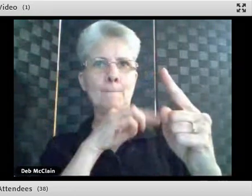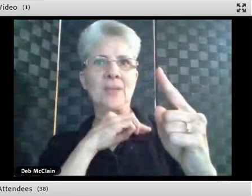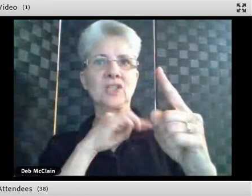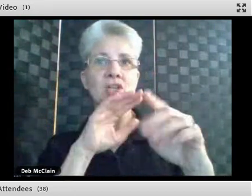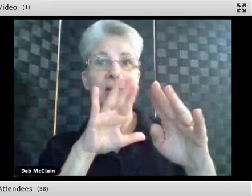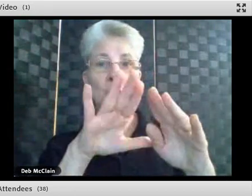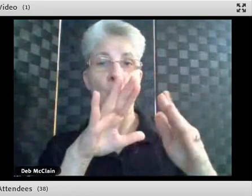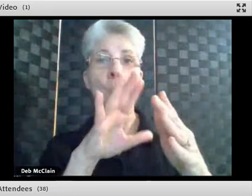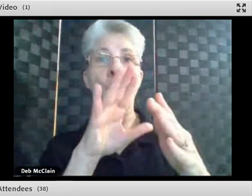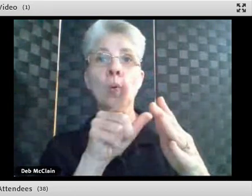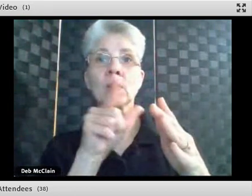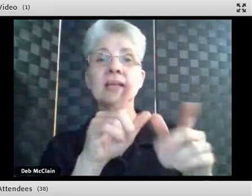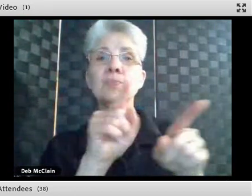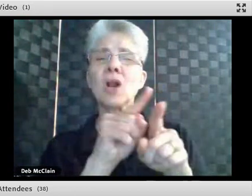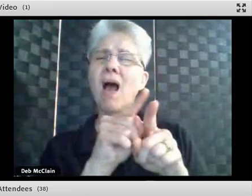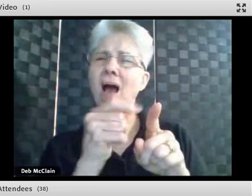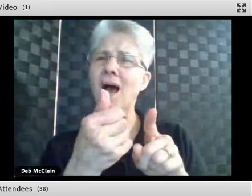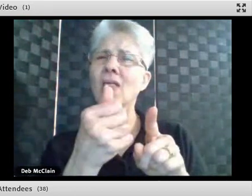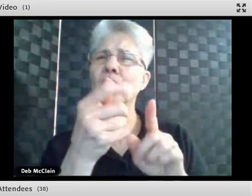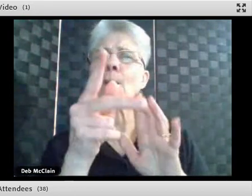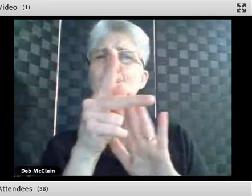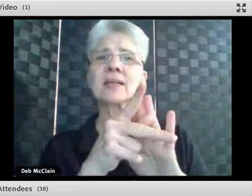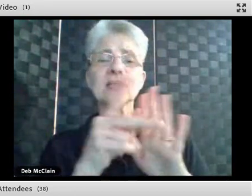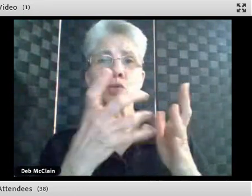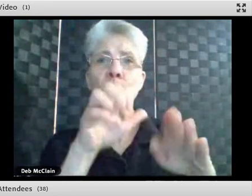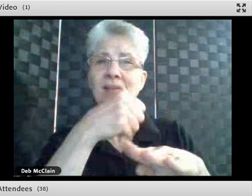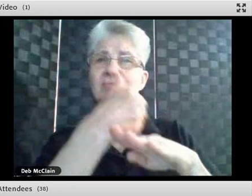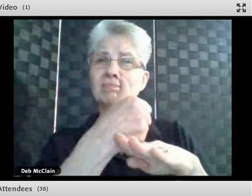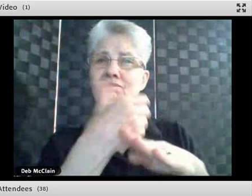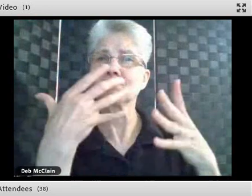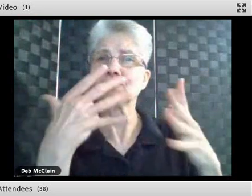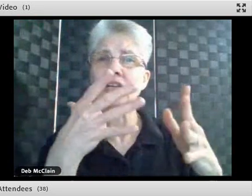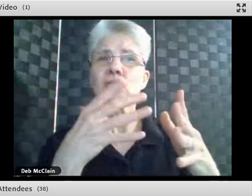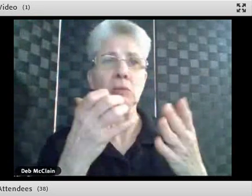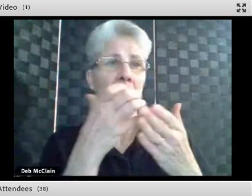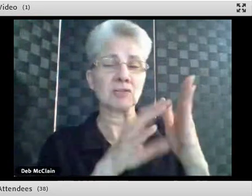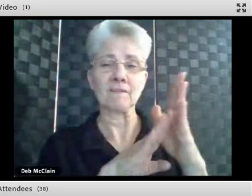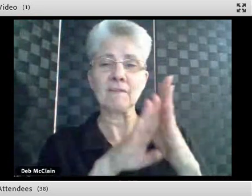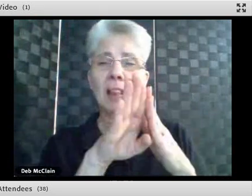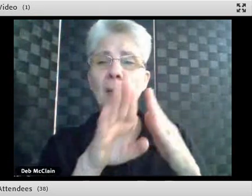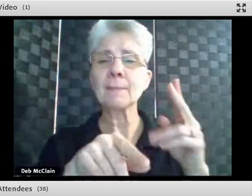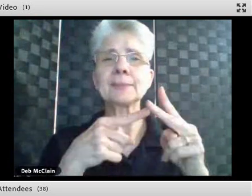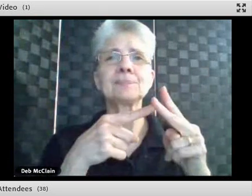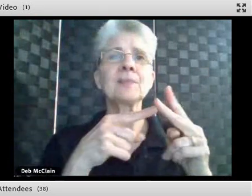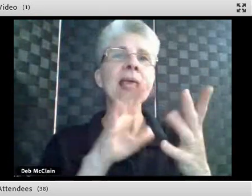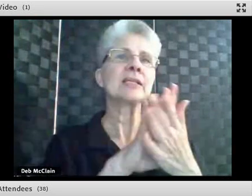but also to other policies you probably already have: collection development, institutional priorities,